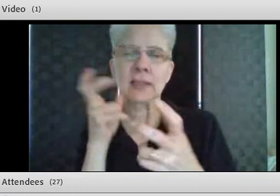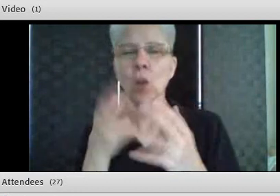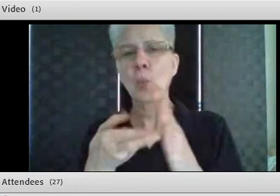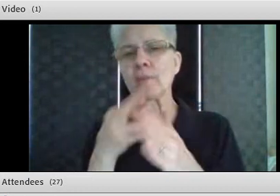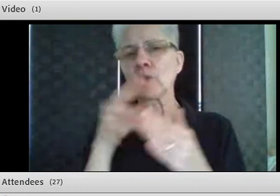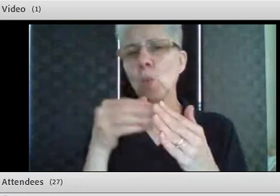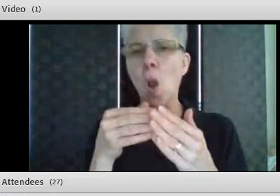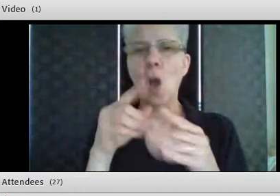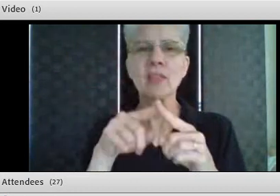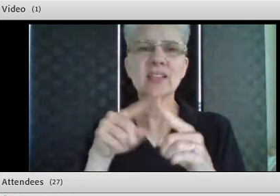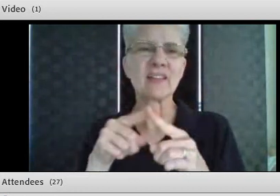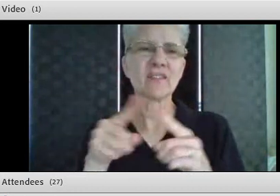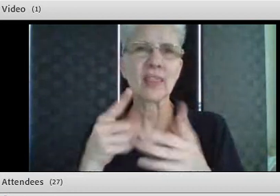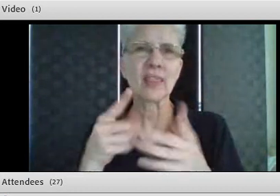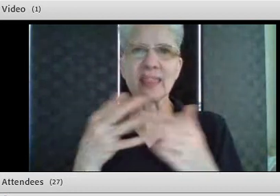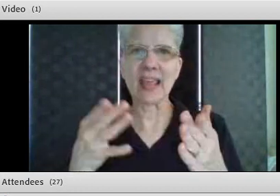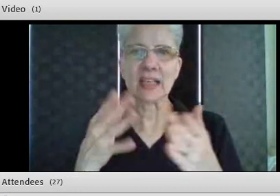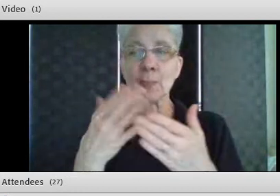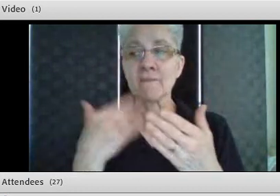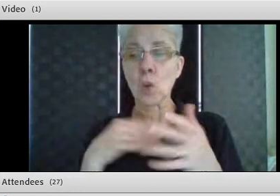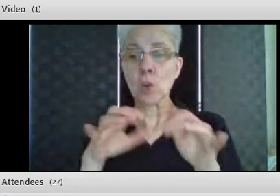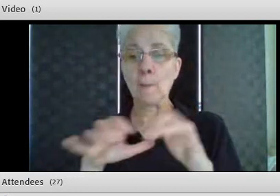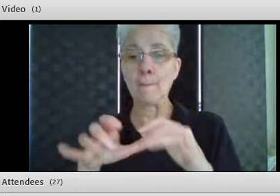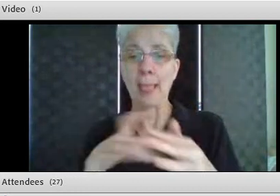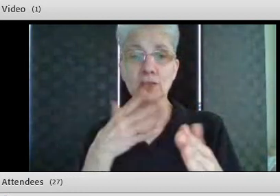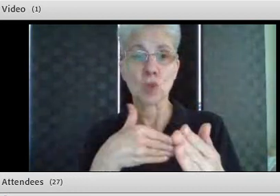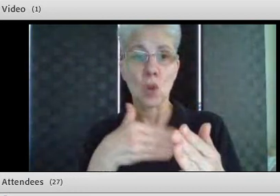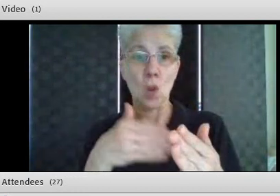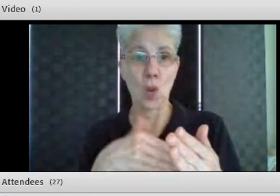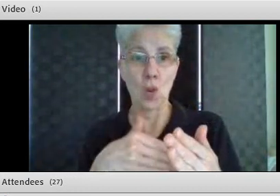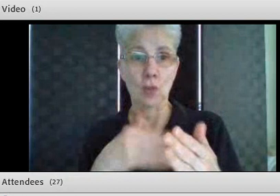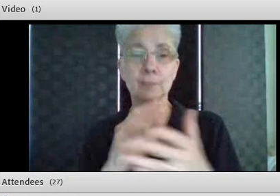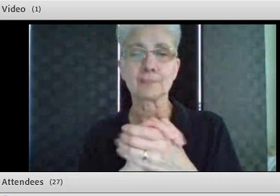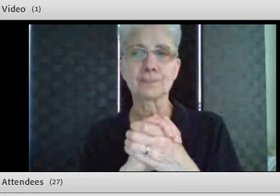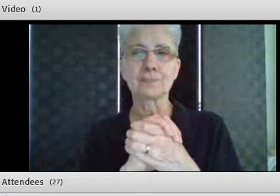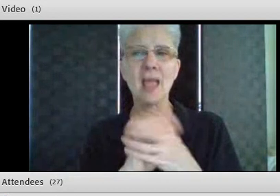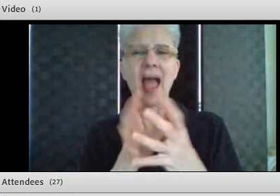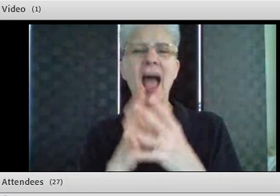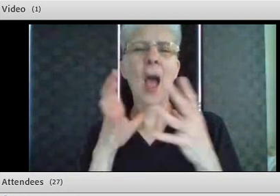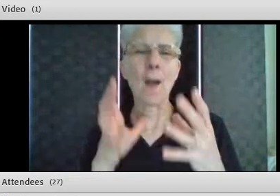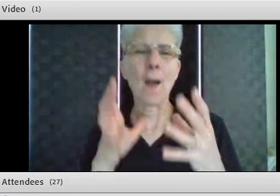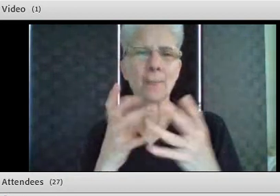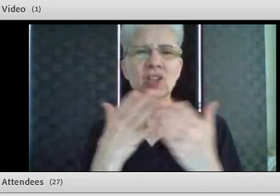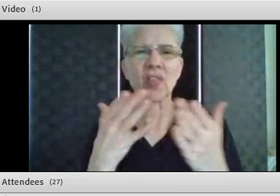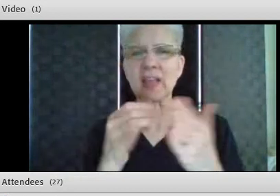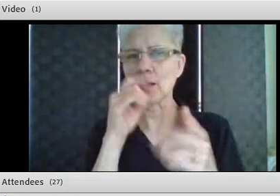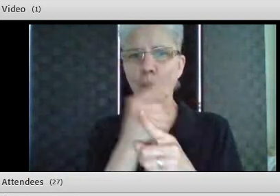is we listen to some pop songs. I always have to say, "Review all of the lyrics